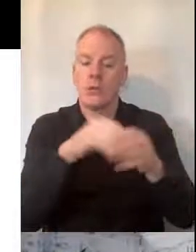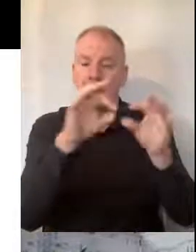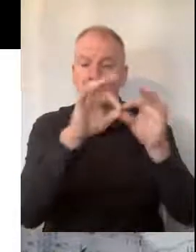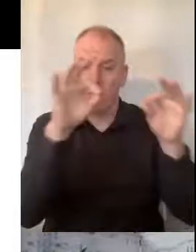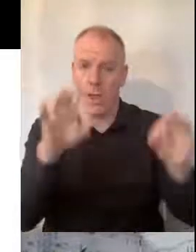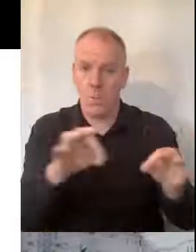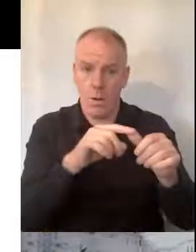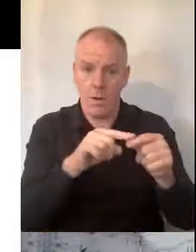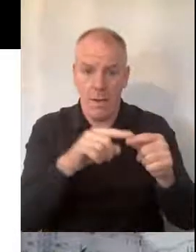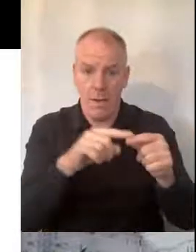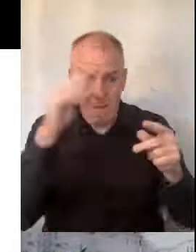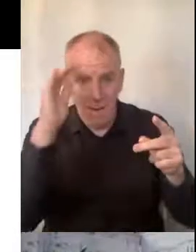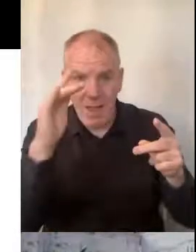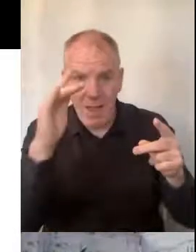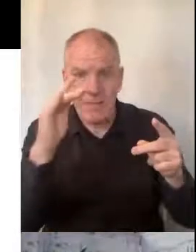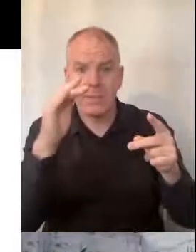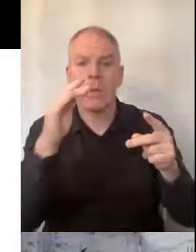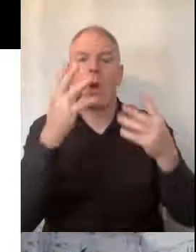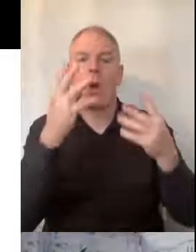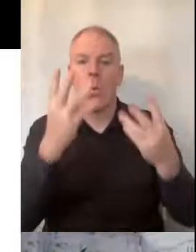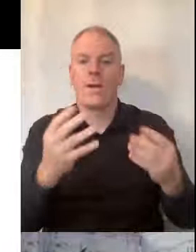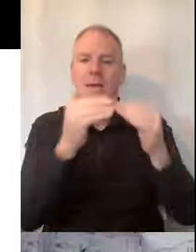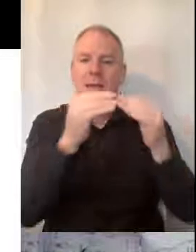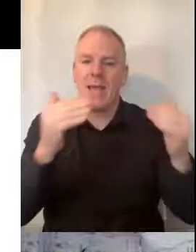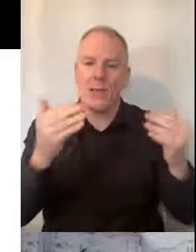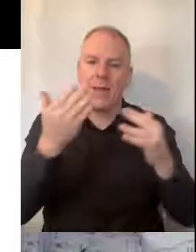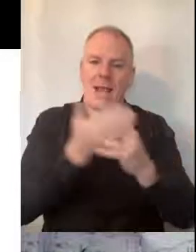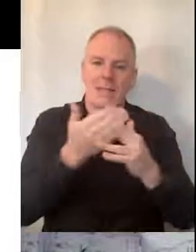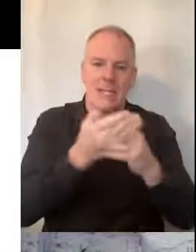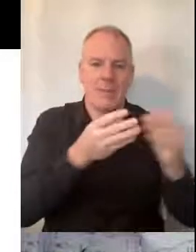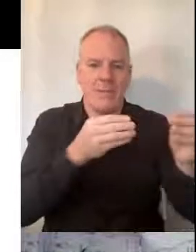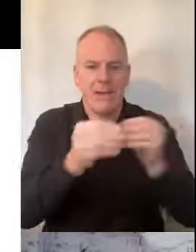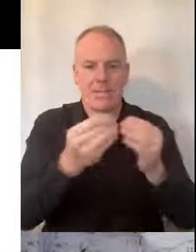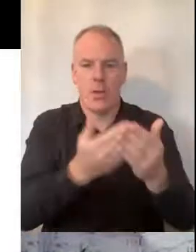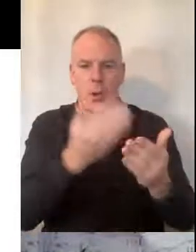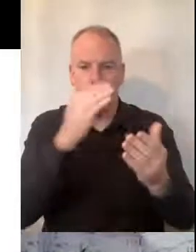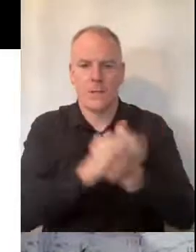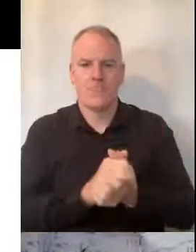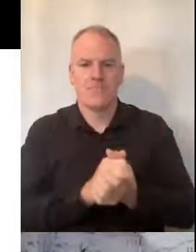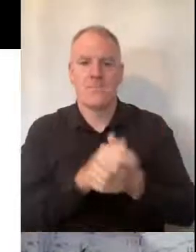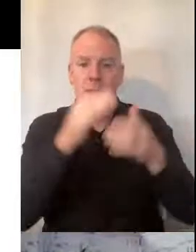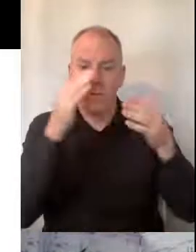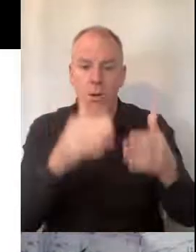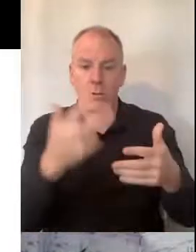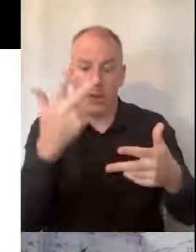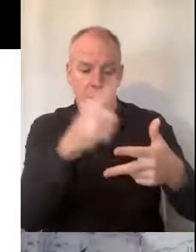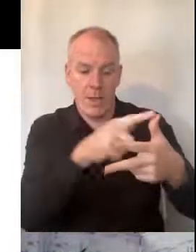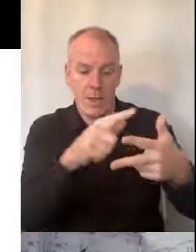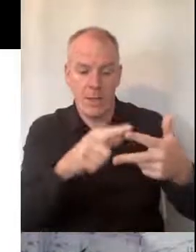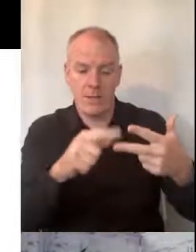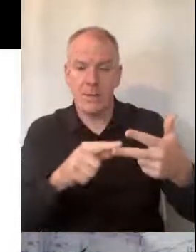And philosophy that aims for equitable, accessible and flexible learning. It focuses on tree principle, engagement, representation,